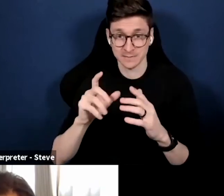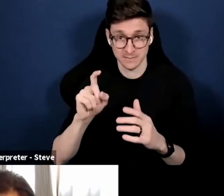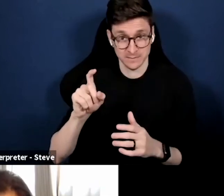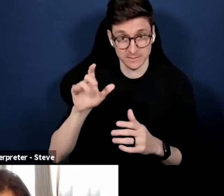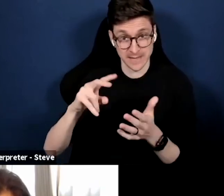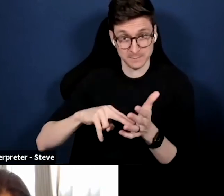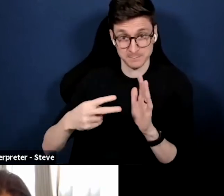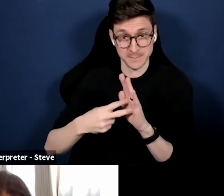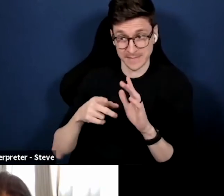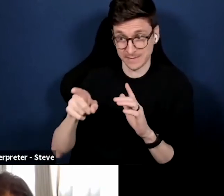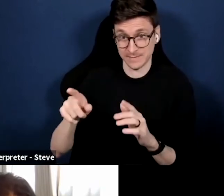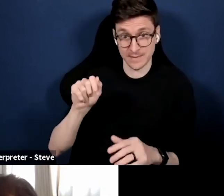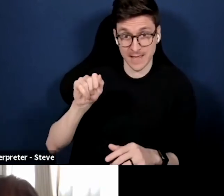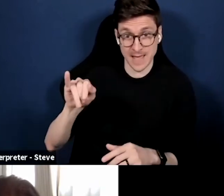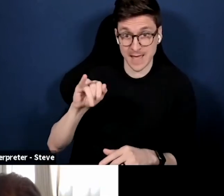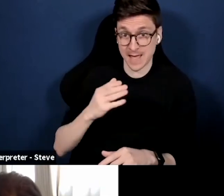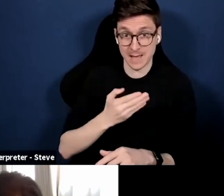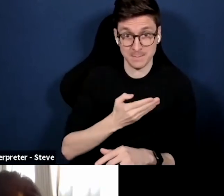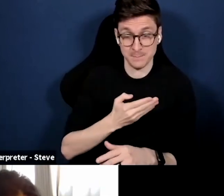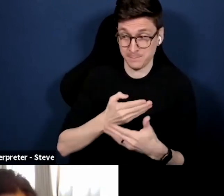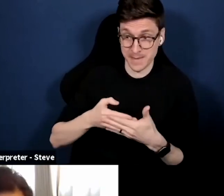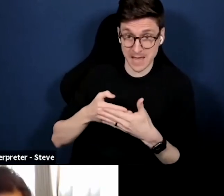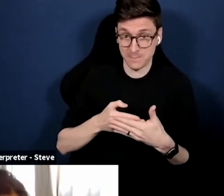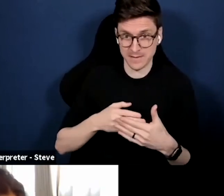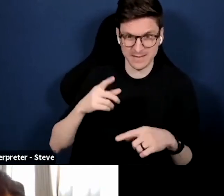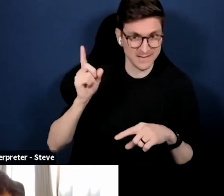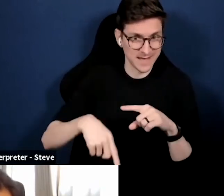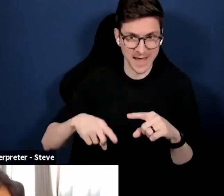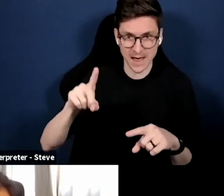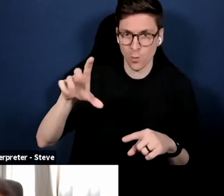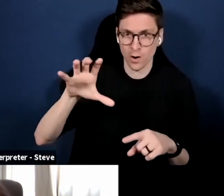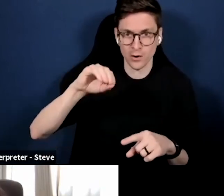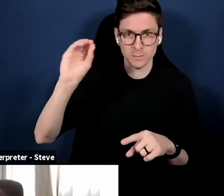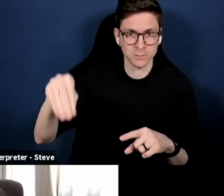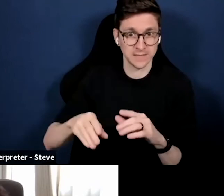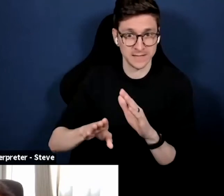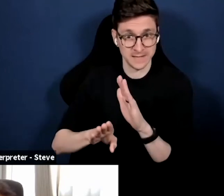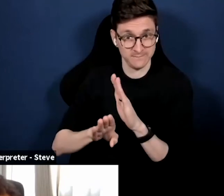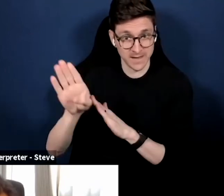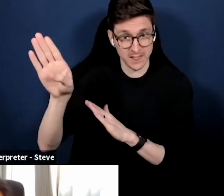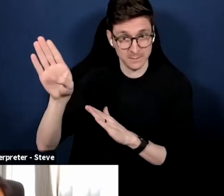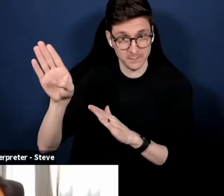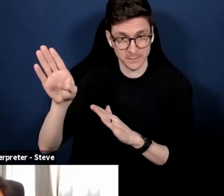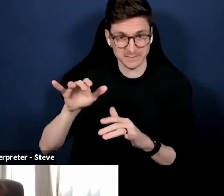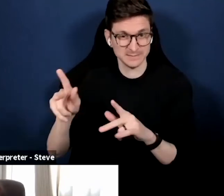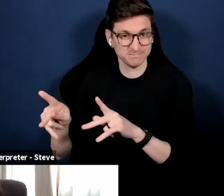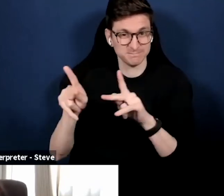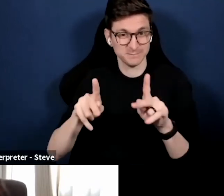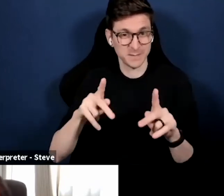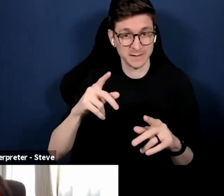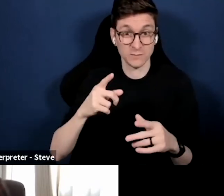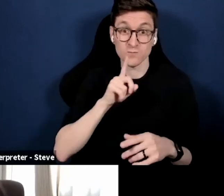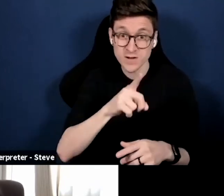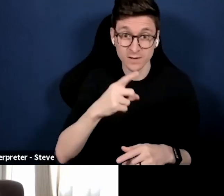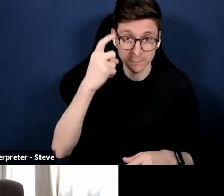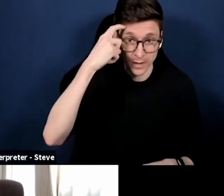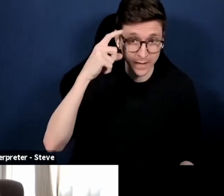ai baby will never be 100 develop developed as baby brain would be absolutely that's that's